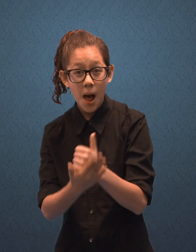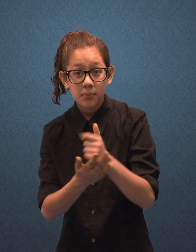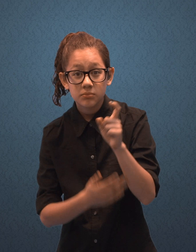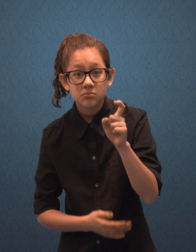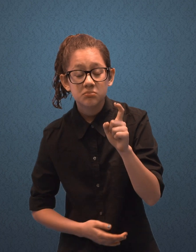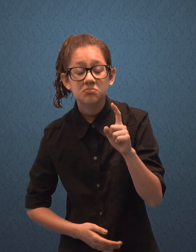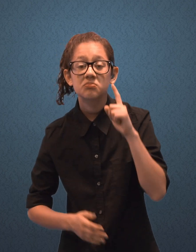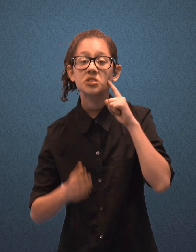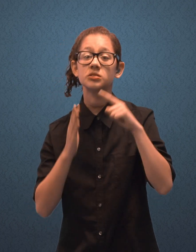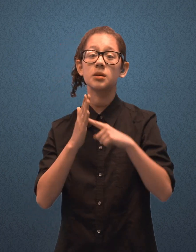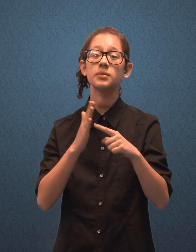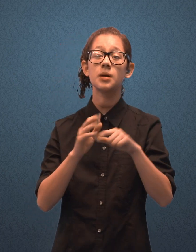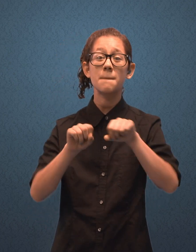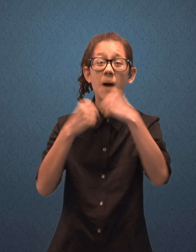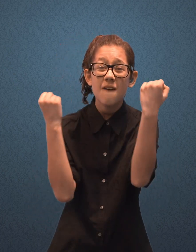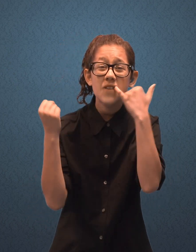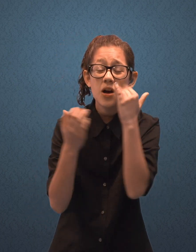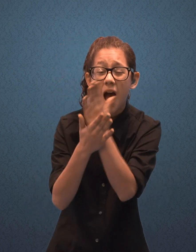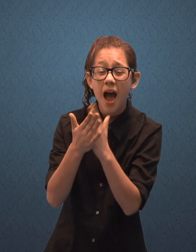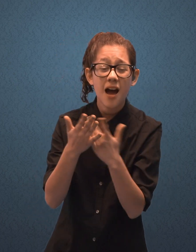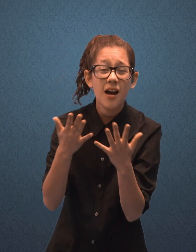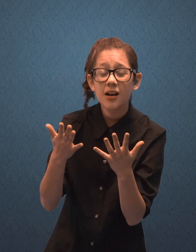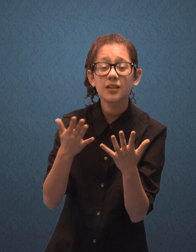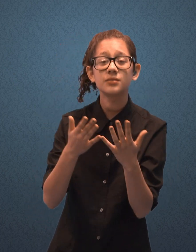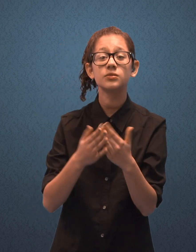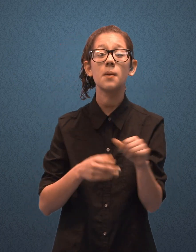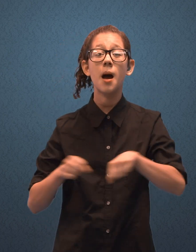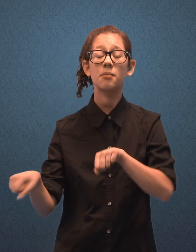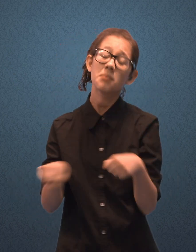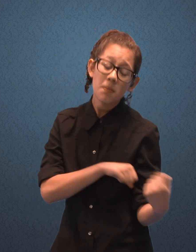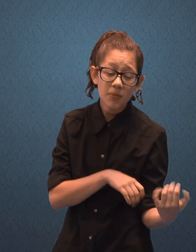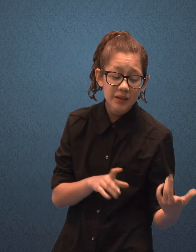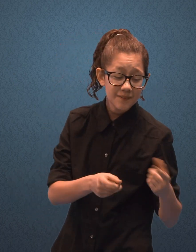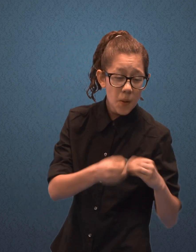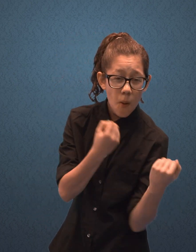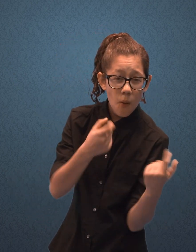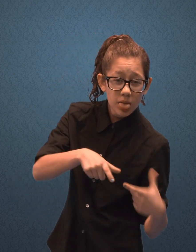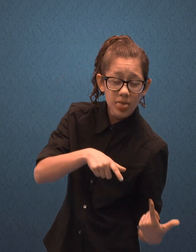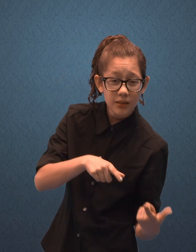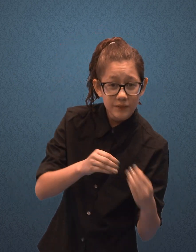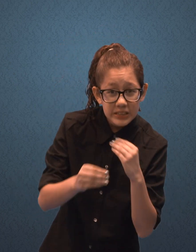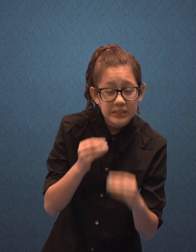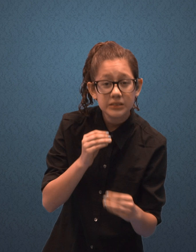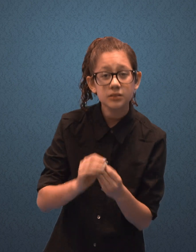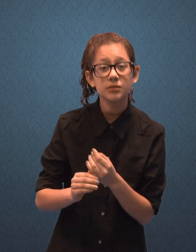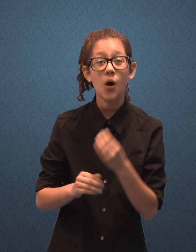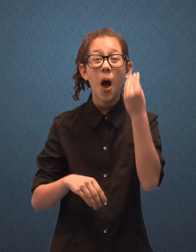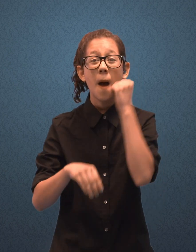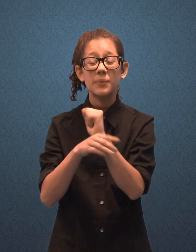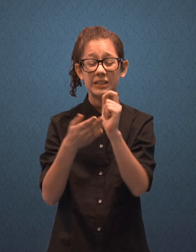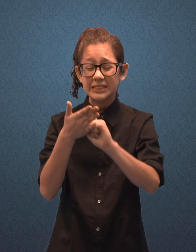Have you ever needed help? For example, maybe you broke your phone, or your bicycle broke and you needed help fixing it,